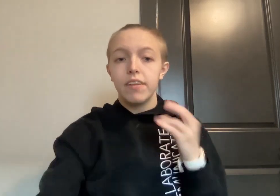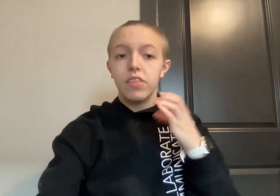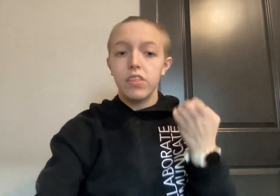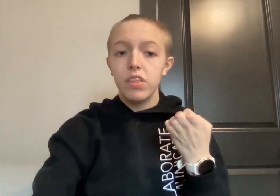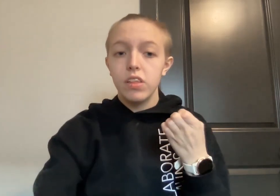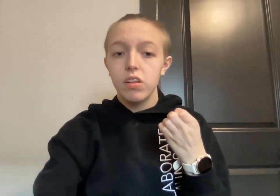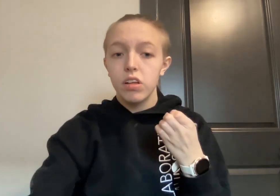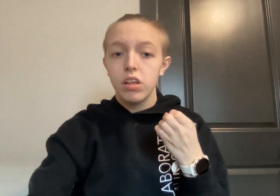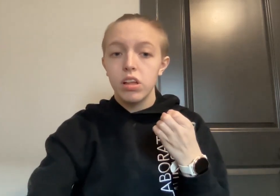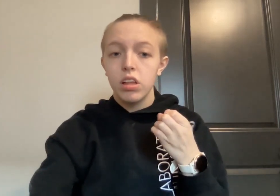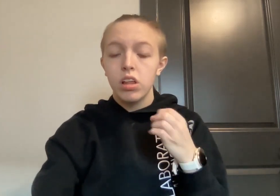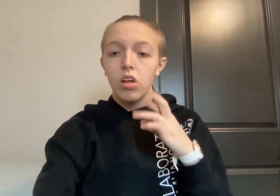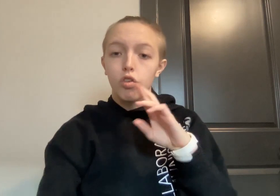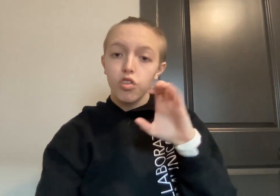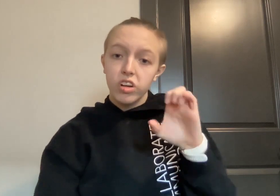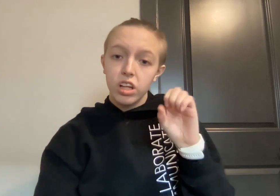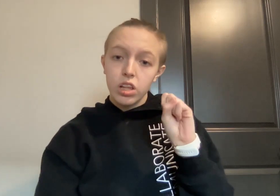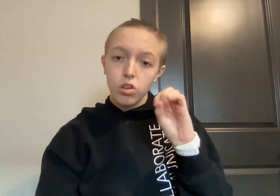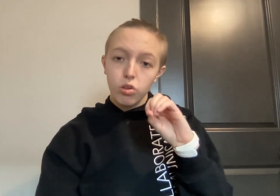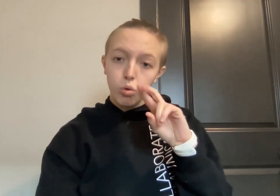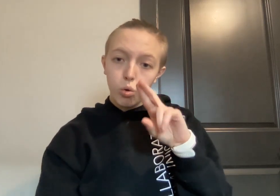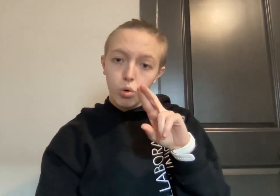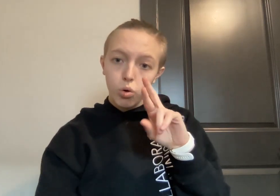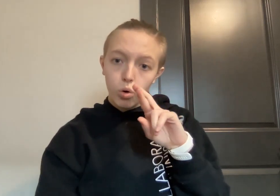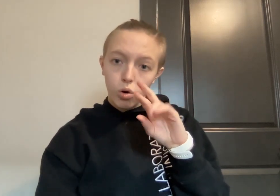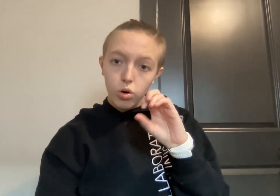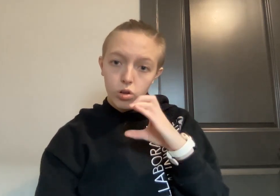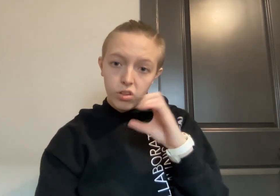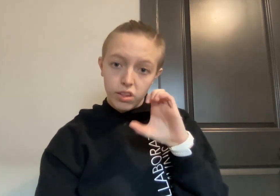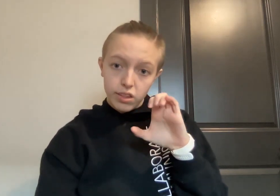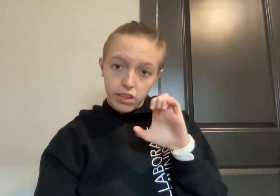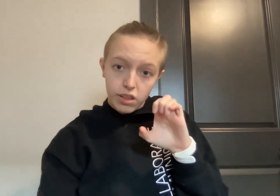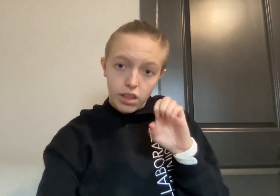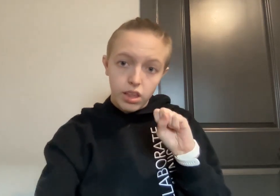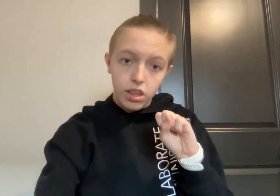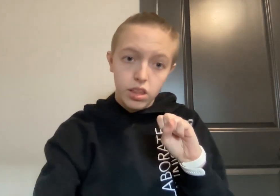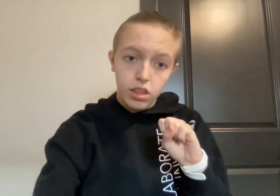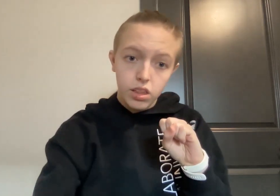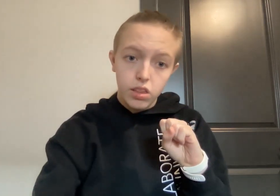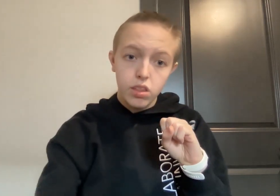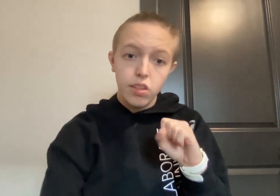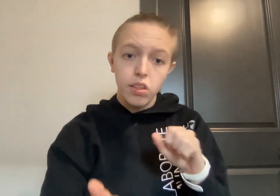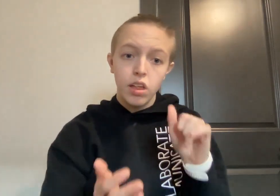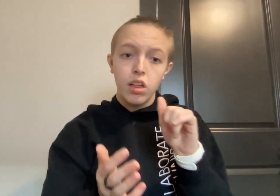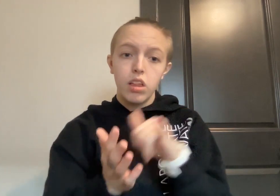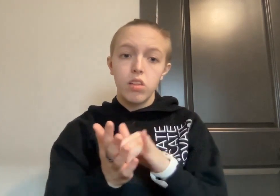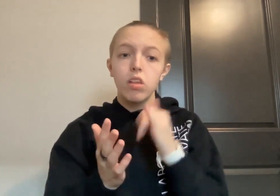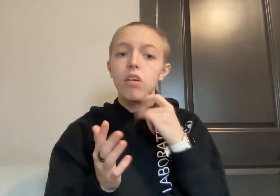and resources that is that deaf